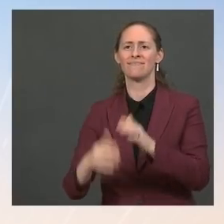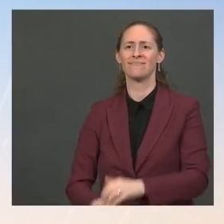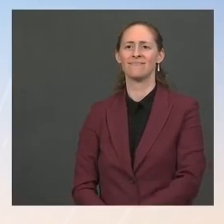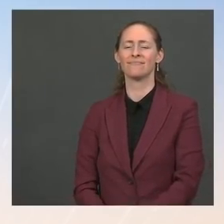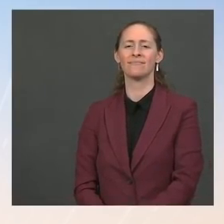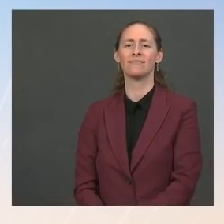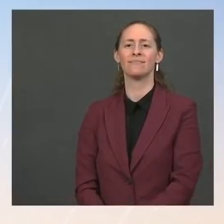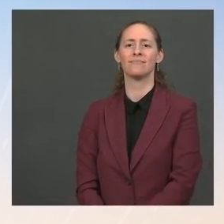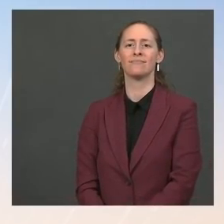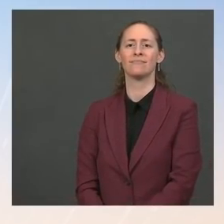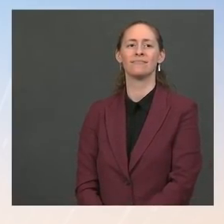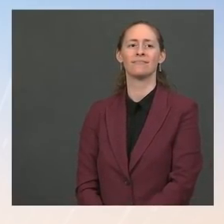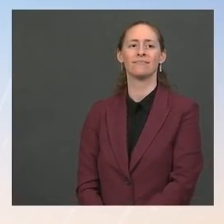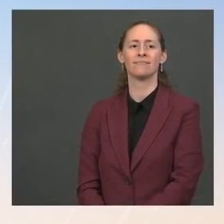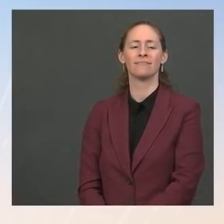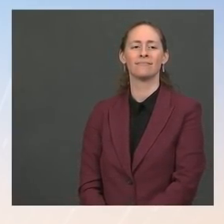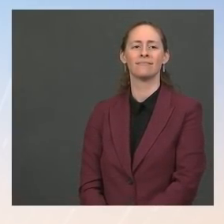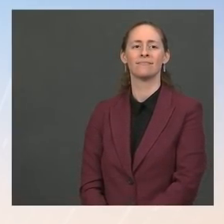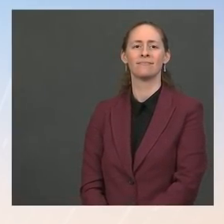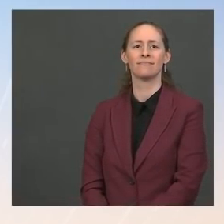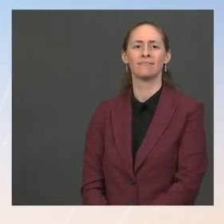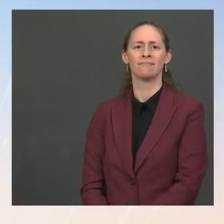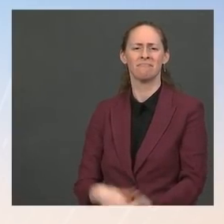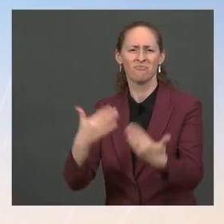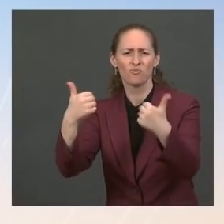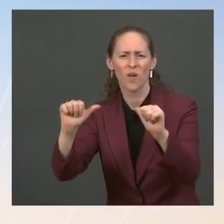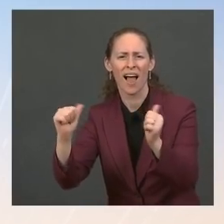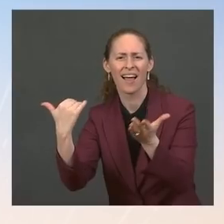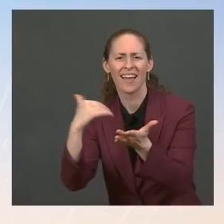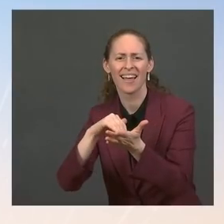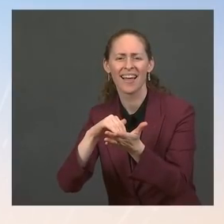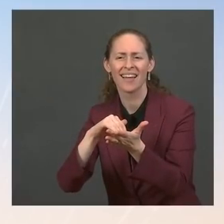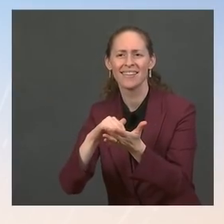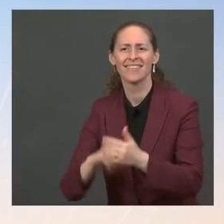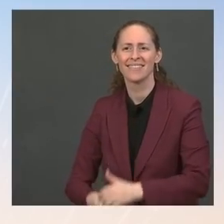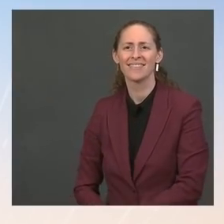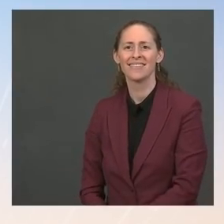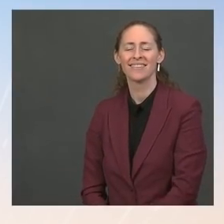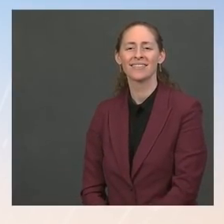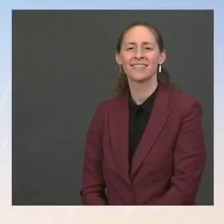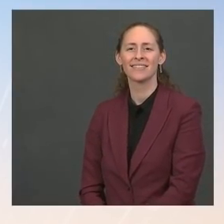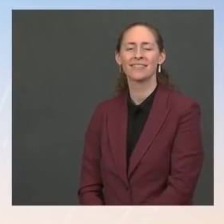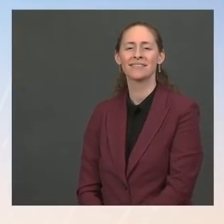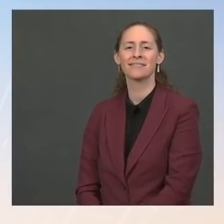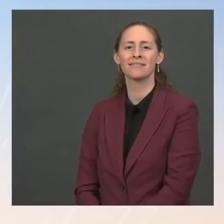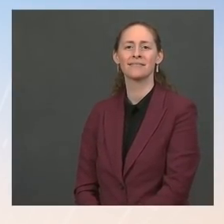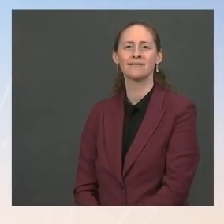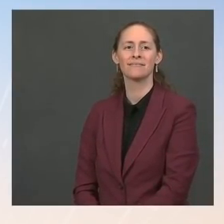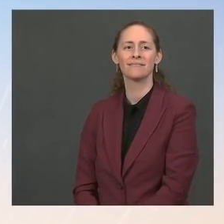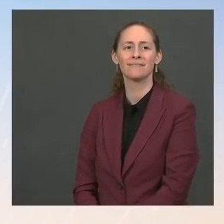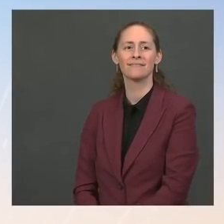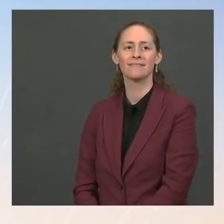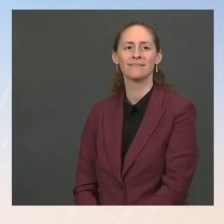Let's try again. Can -- can we try talking again -- we can see if we can hear you? The Press: Yeah, Jen. Is that any better now? The Press: No. Ms. Psaki: Oh, no. >> The Press: No?